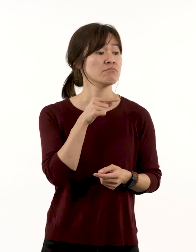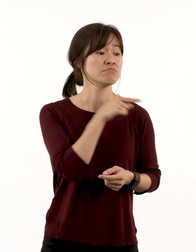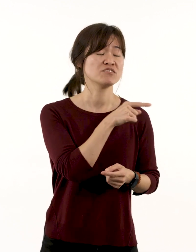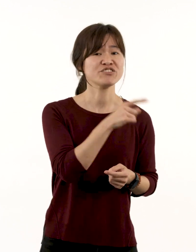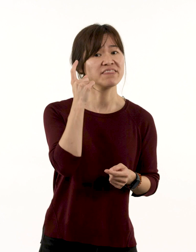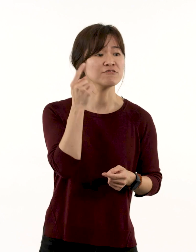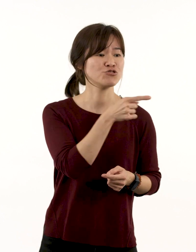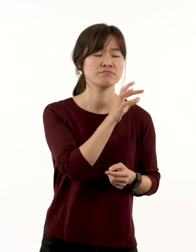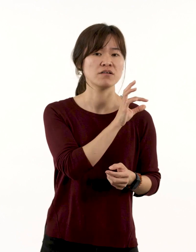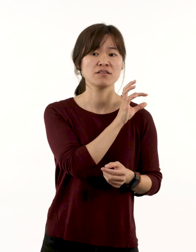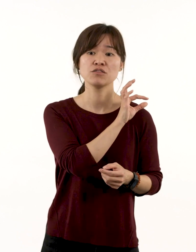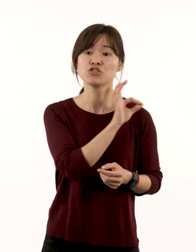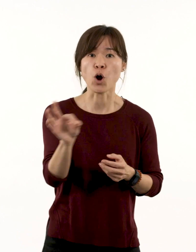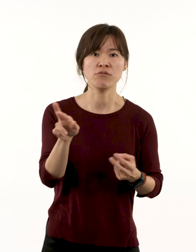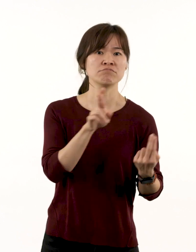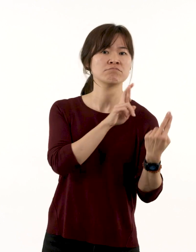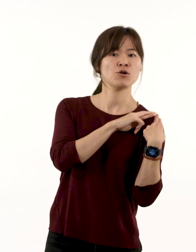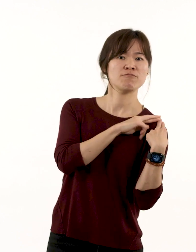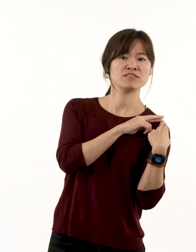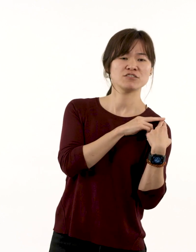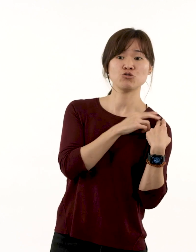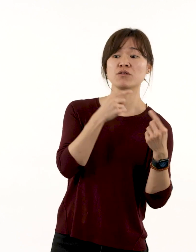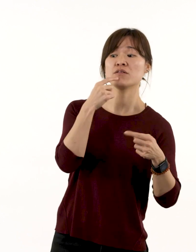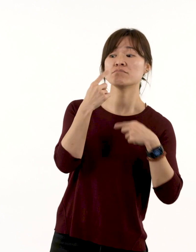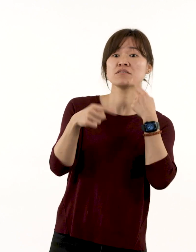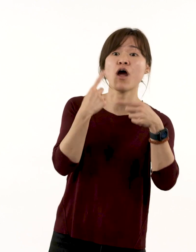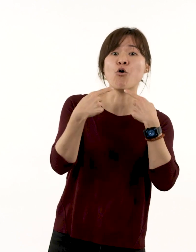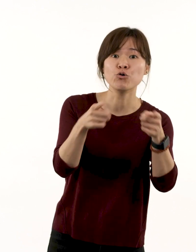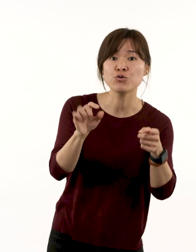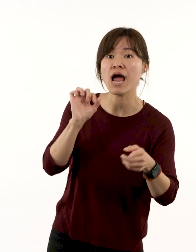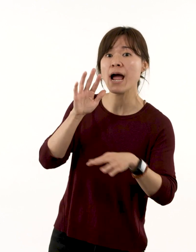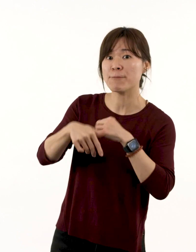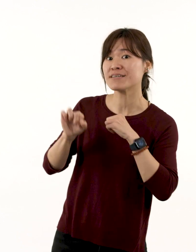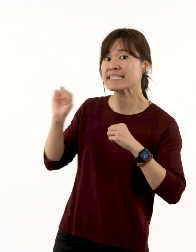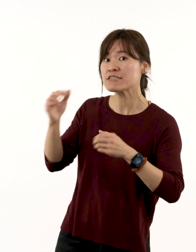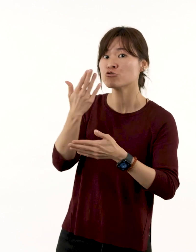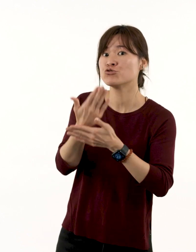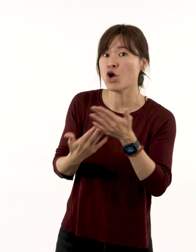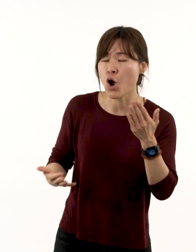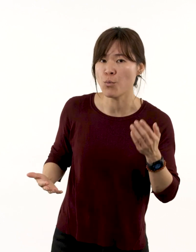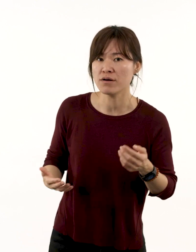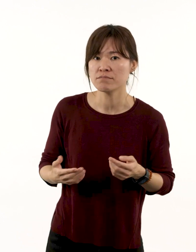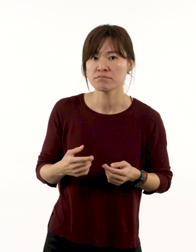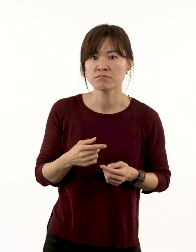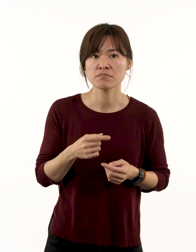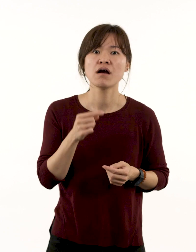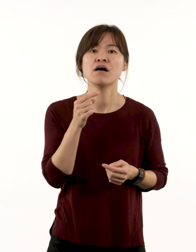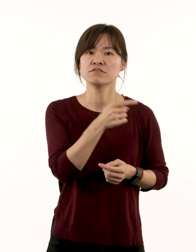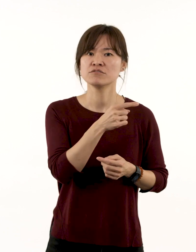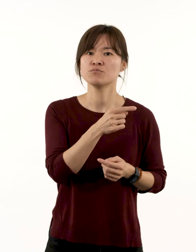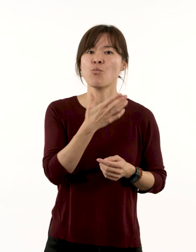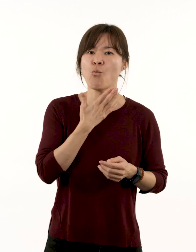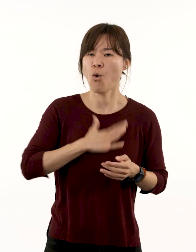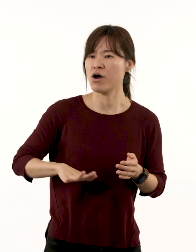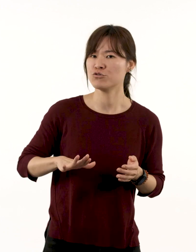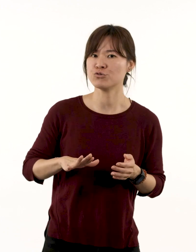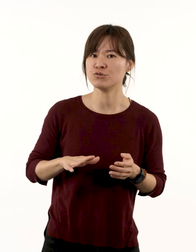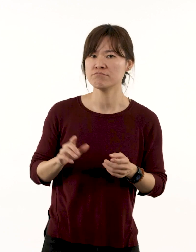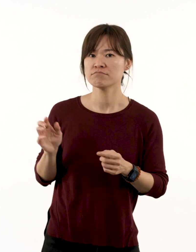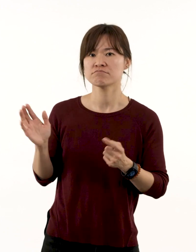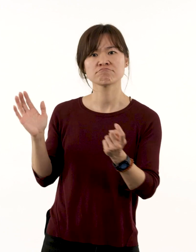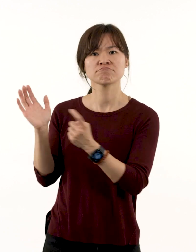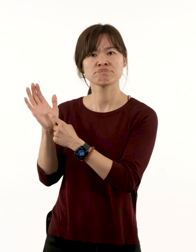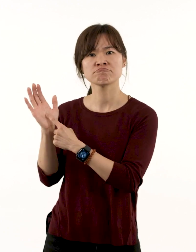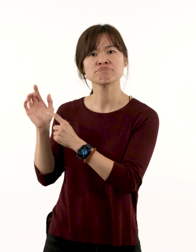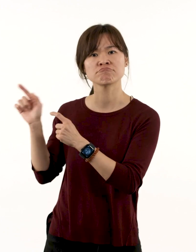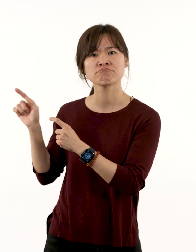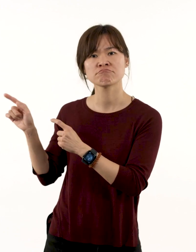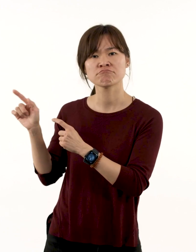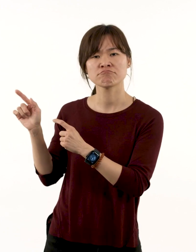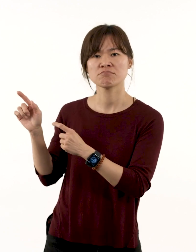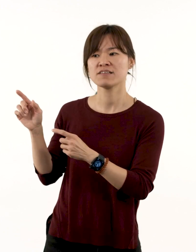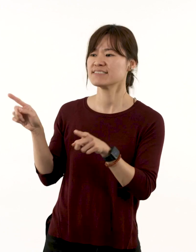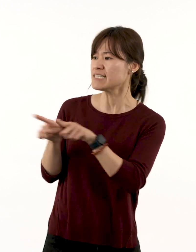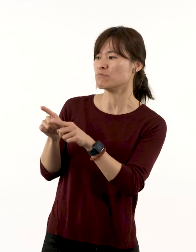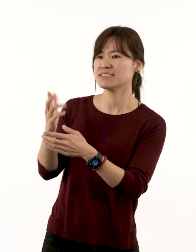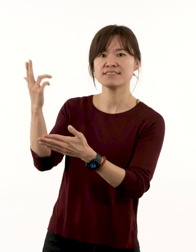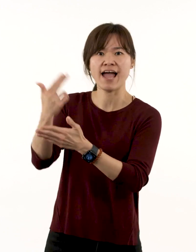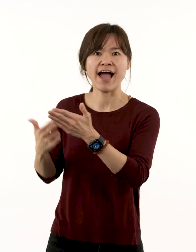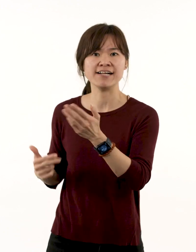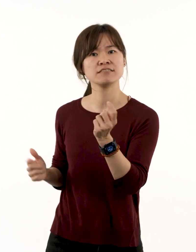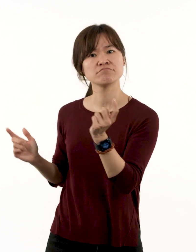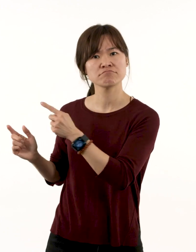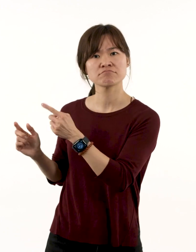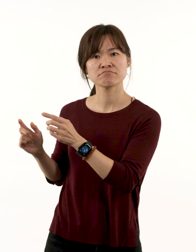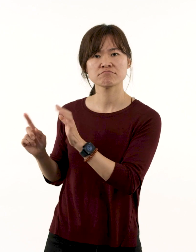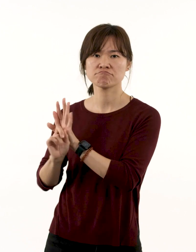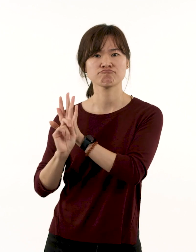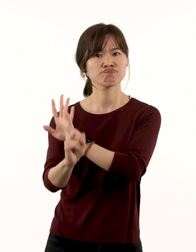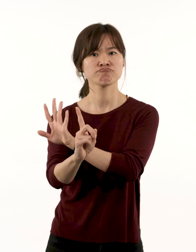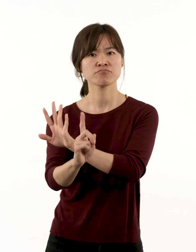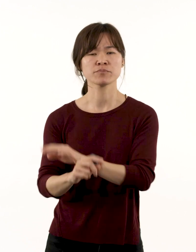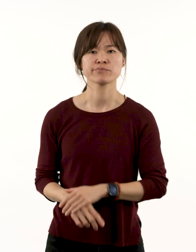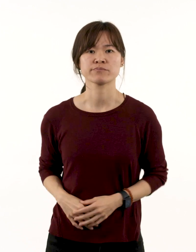‘His story is not my narrative to tell; I wanted to portray Moz, the artist.